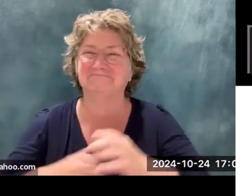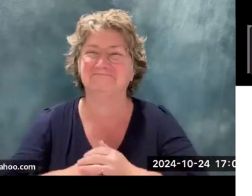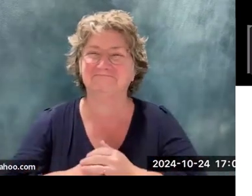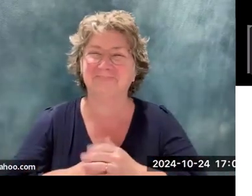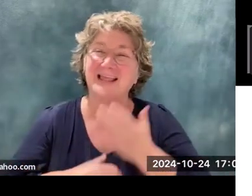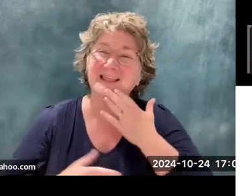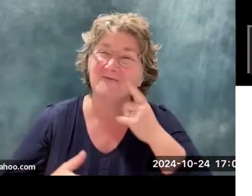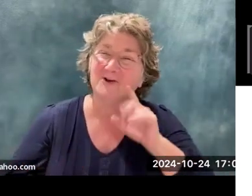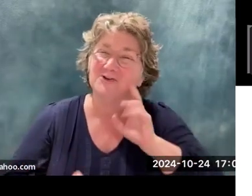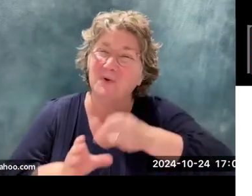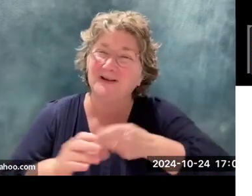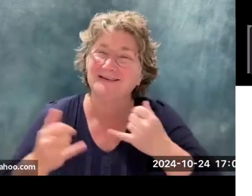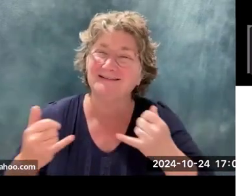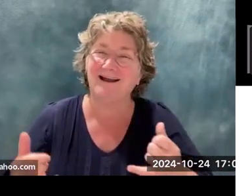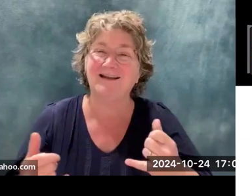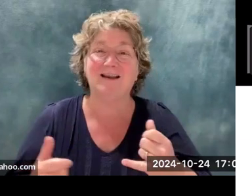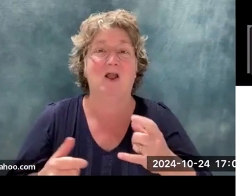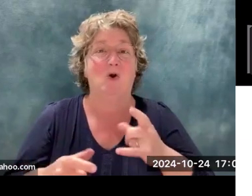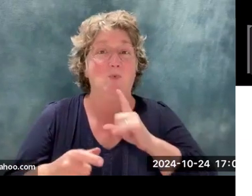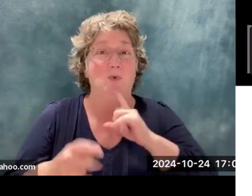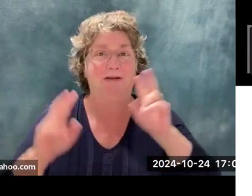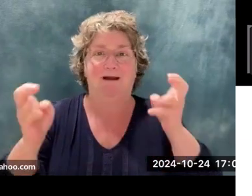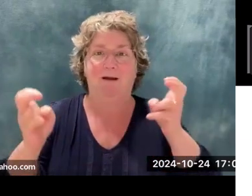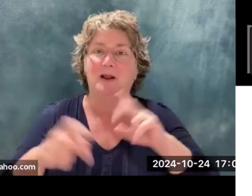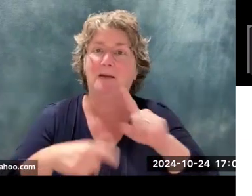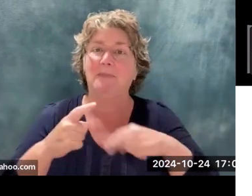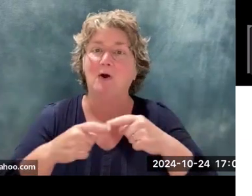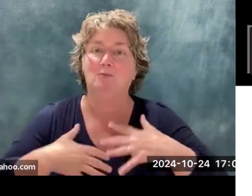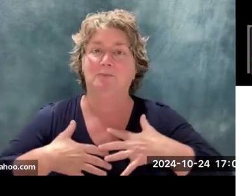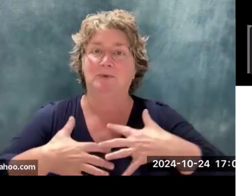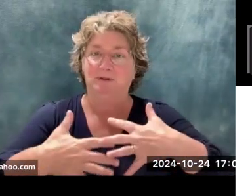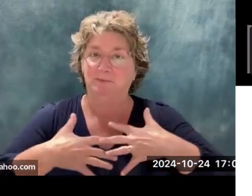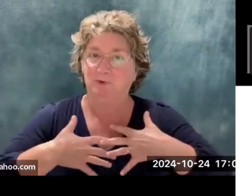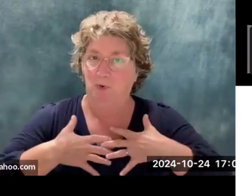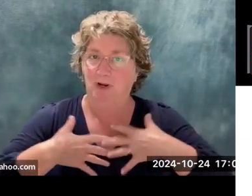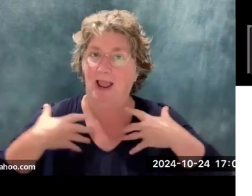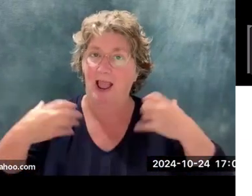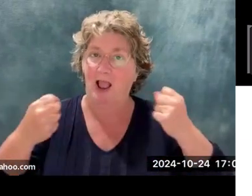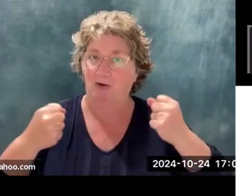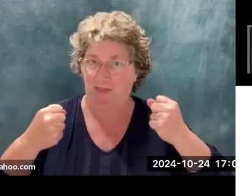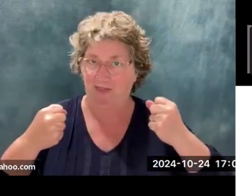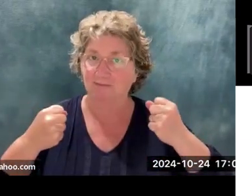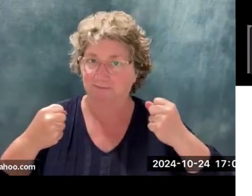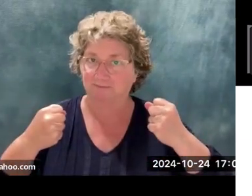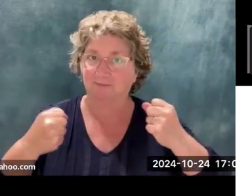webinar on the topic of respiratory health and wellness. Before I begin my introductions